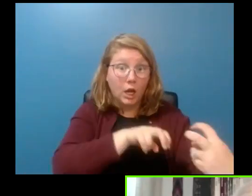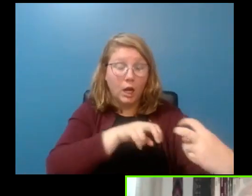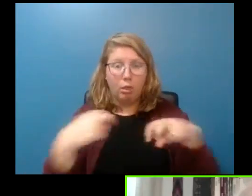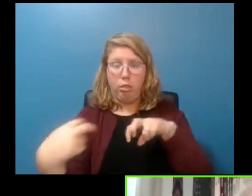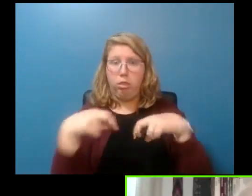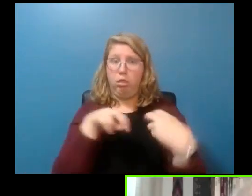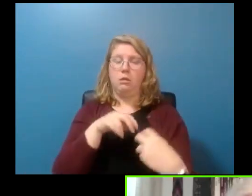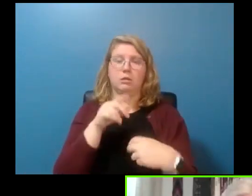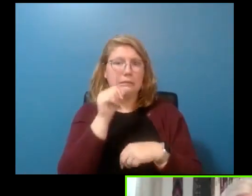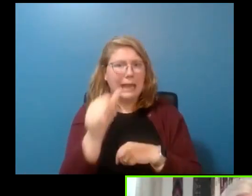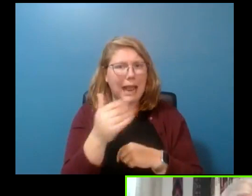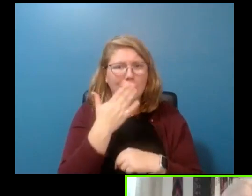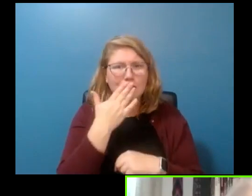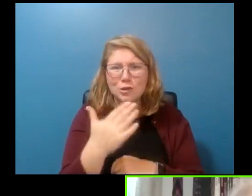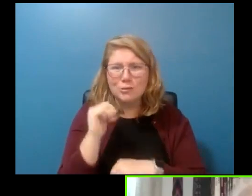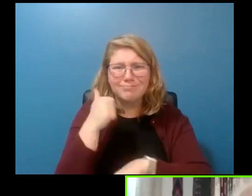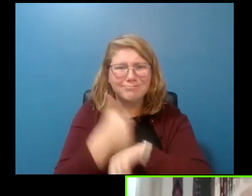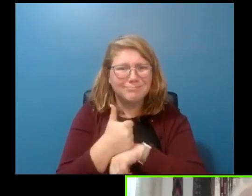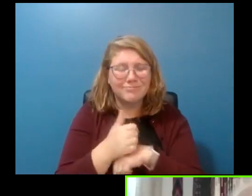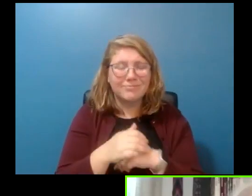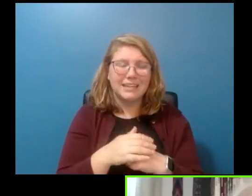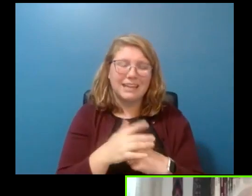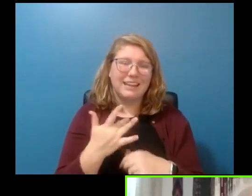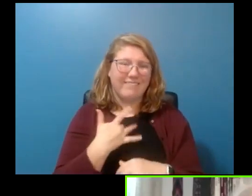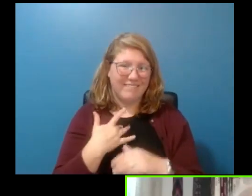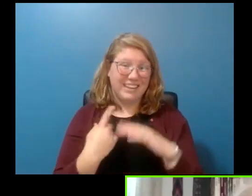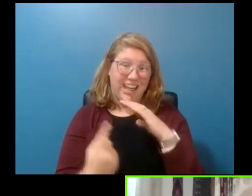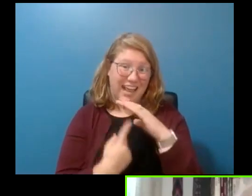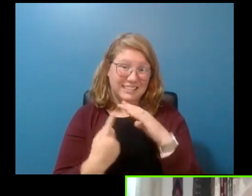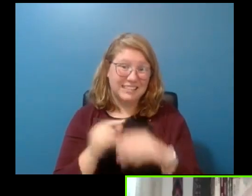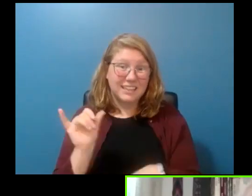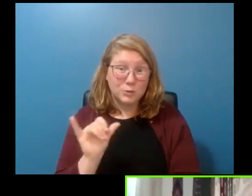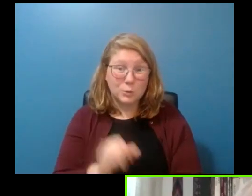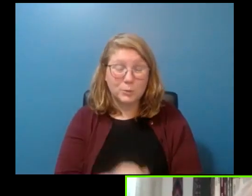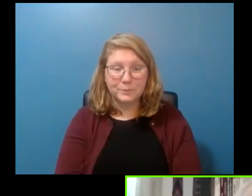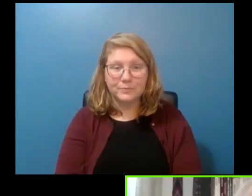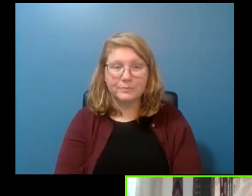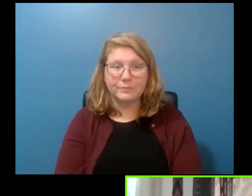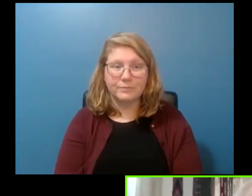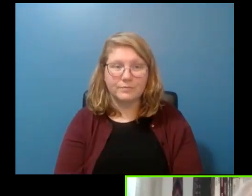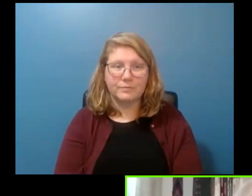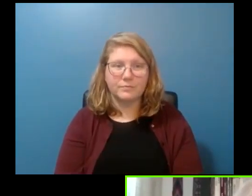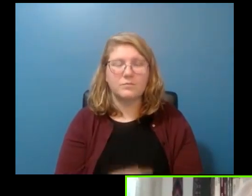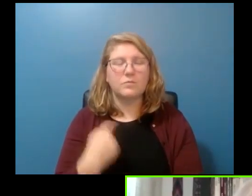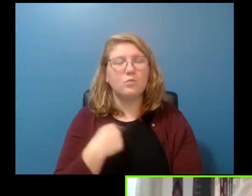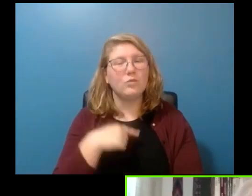We, also, really have to say that working from home was really not great for a lot of